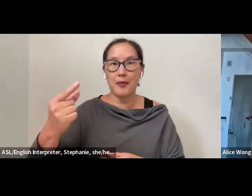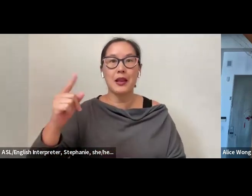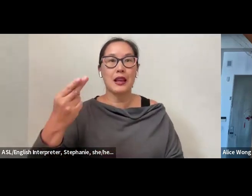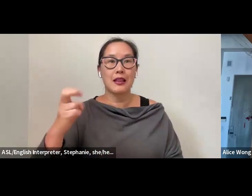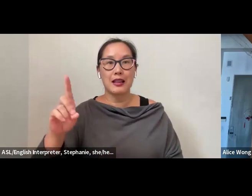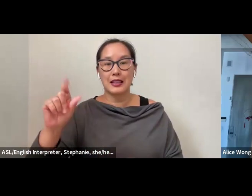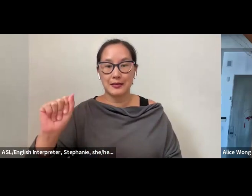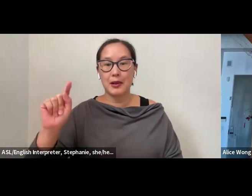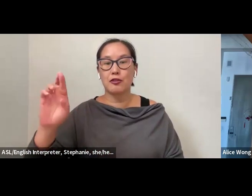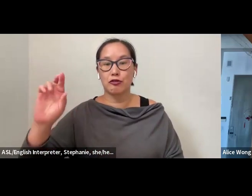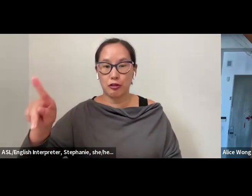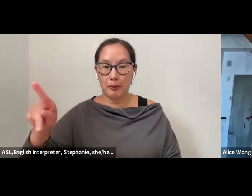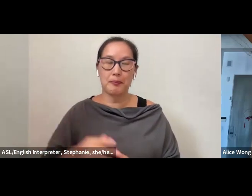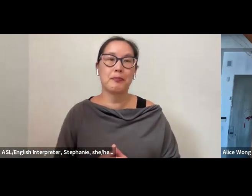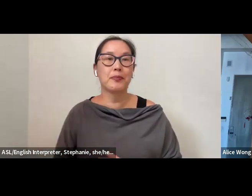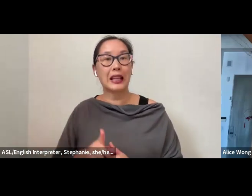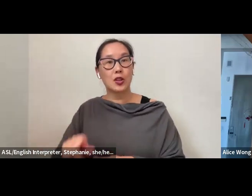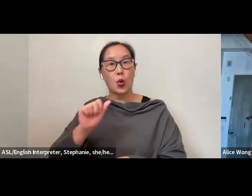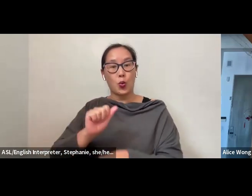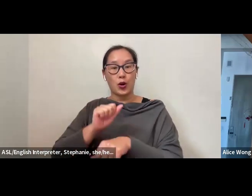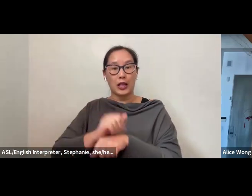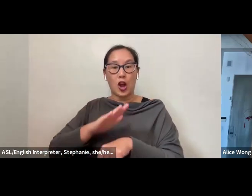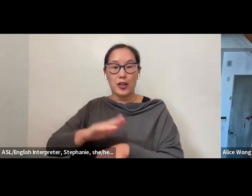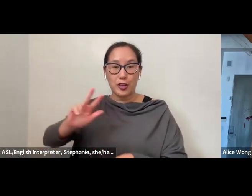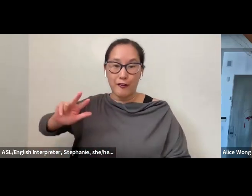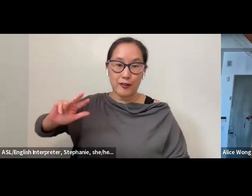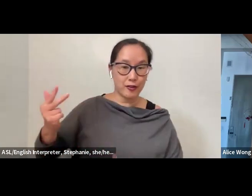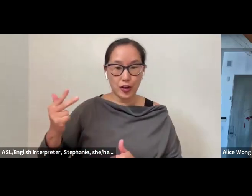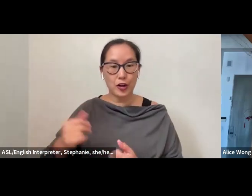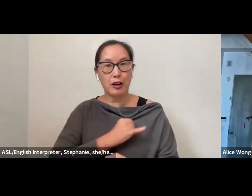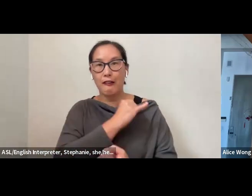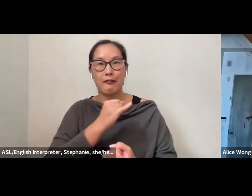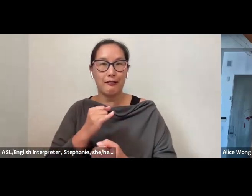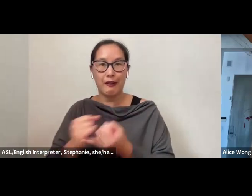in his documentary trilogy on disability, titled When They Walk.